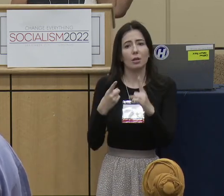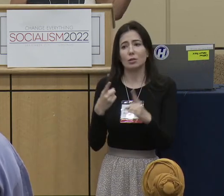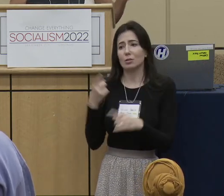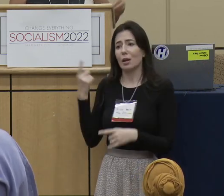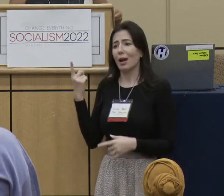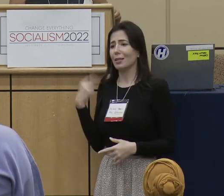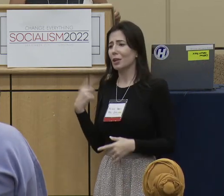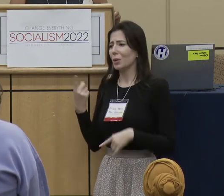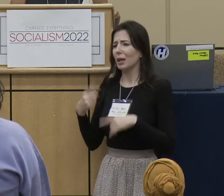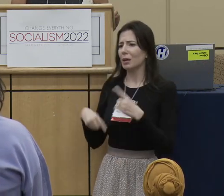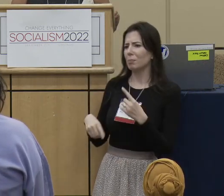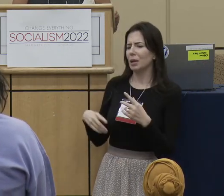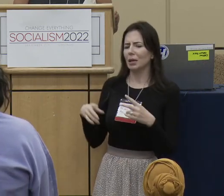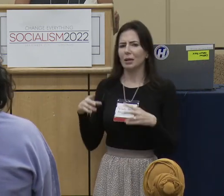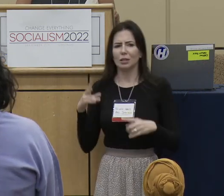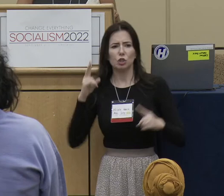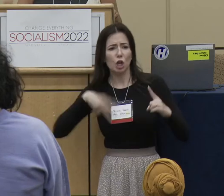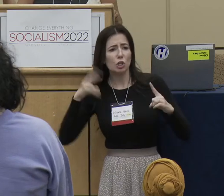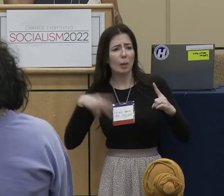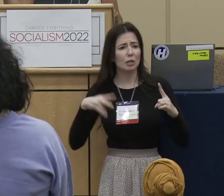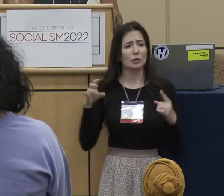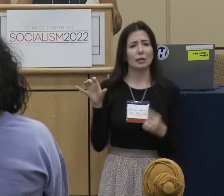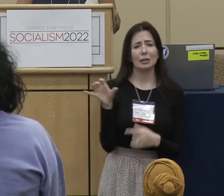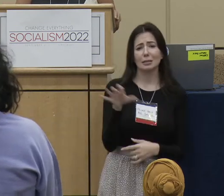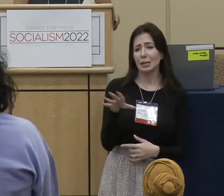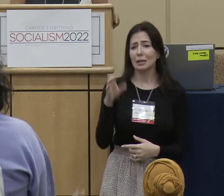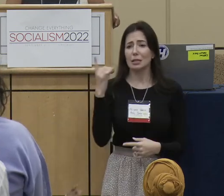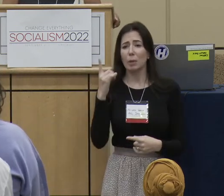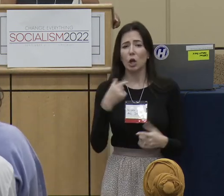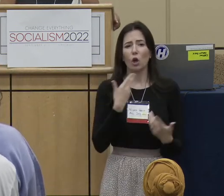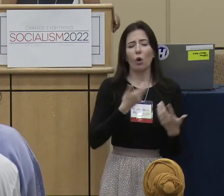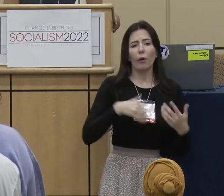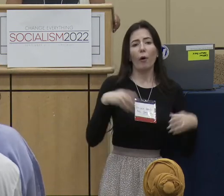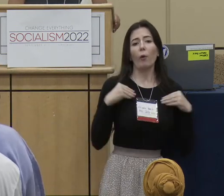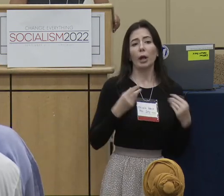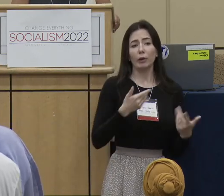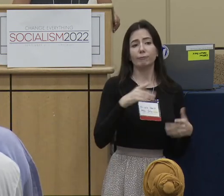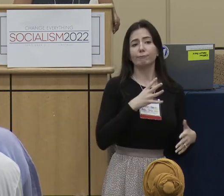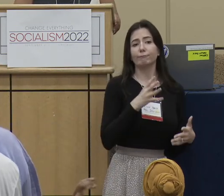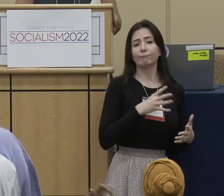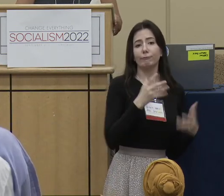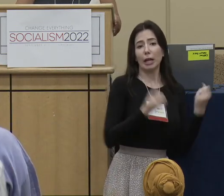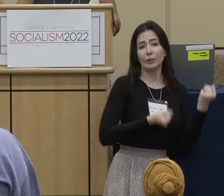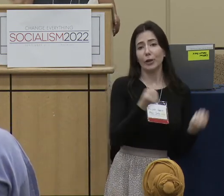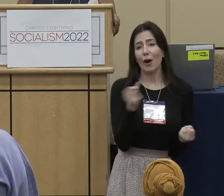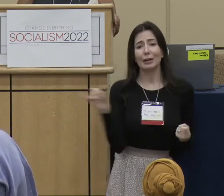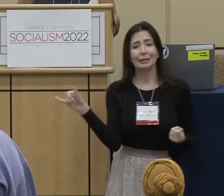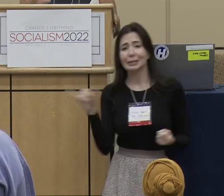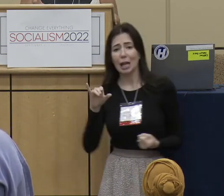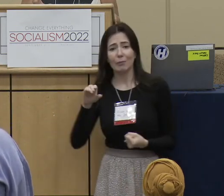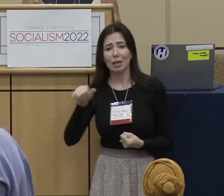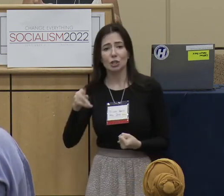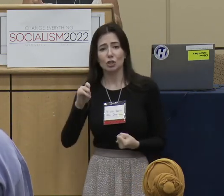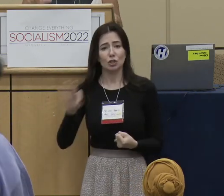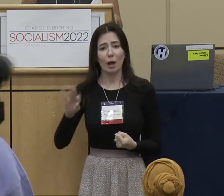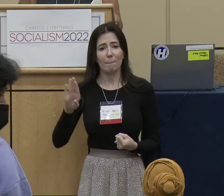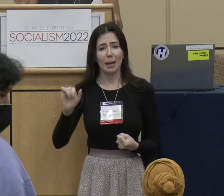of that business. We can't be dogmatic about somebody owning a bodega is the same as Bezos or Mark Zuckerberg. That's